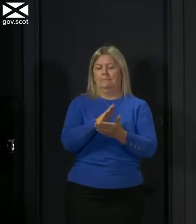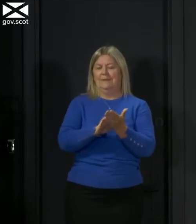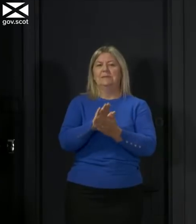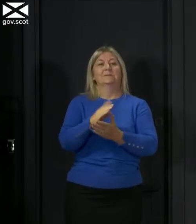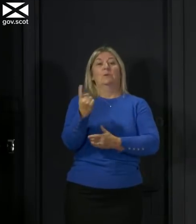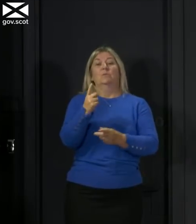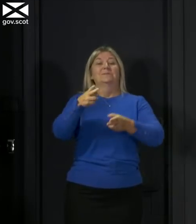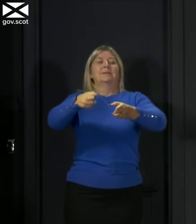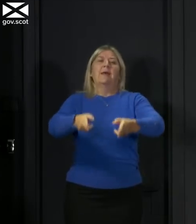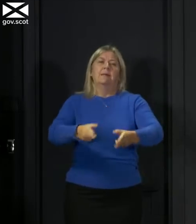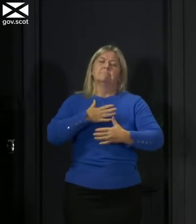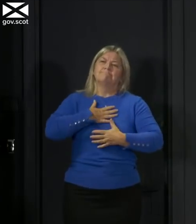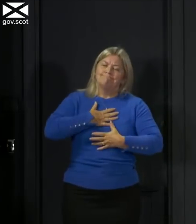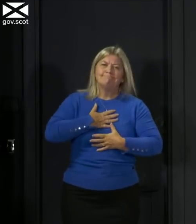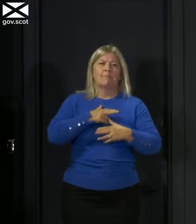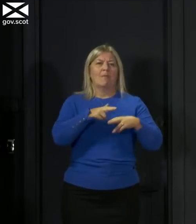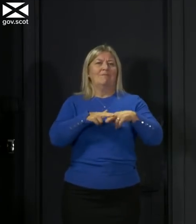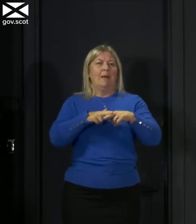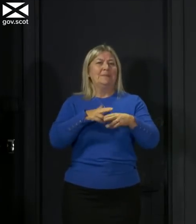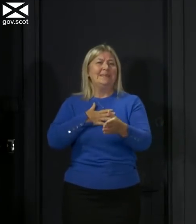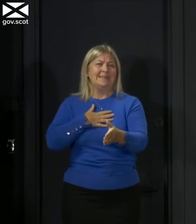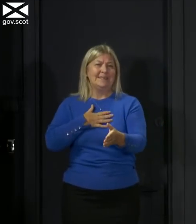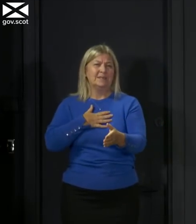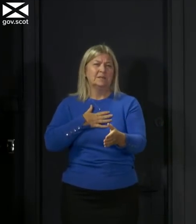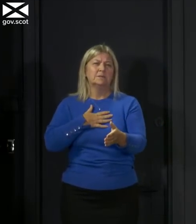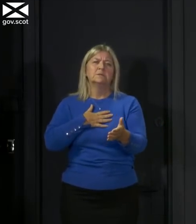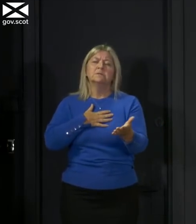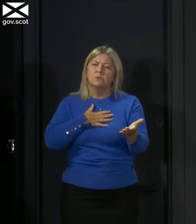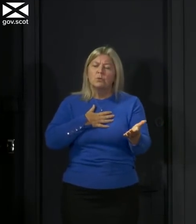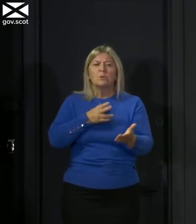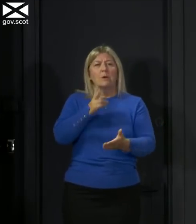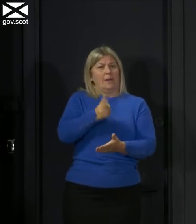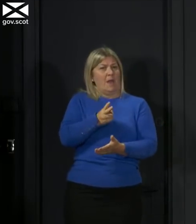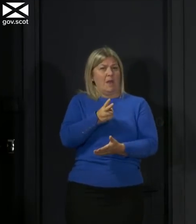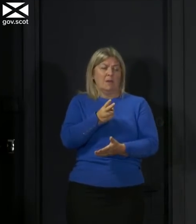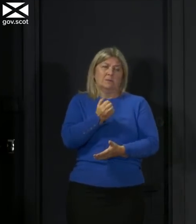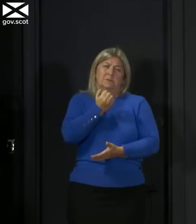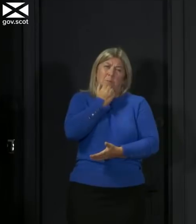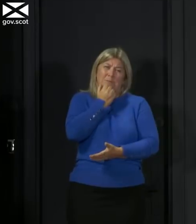So again today, as I always do, but given the numbers I have reported today I want to